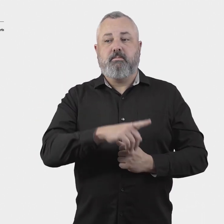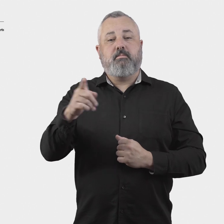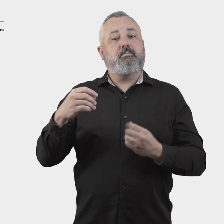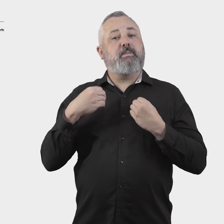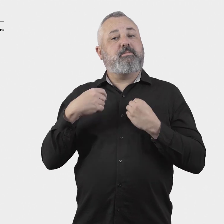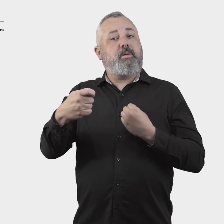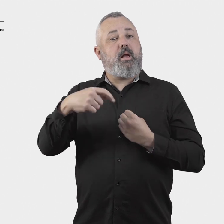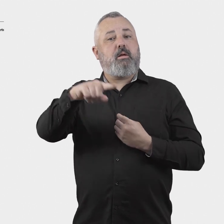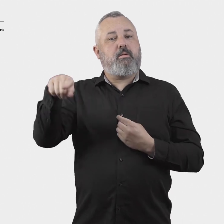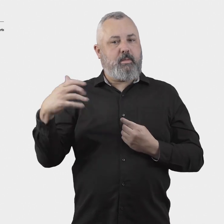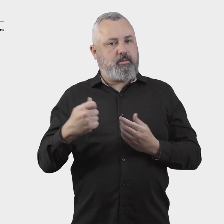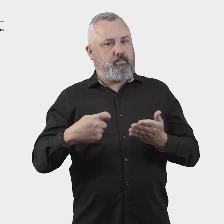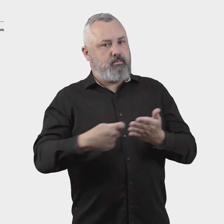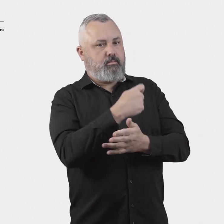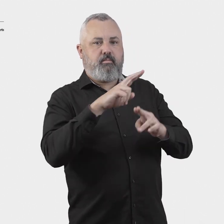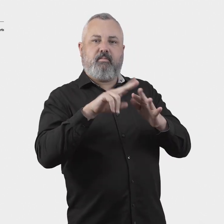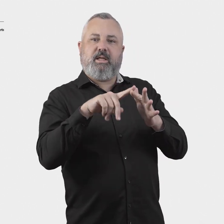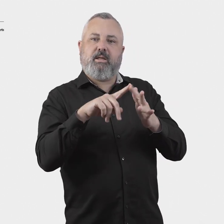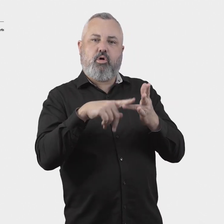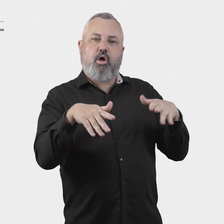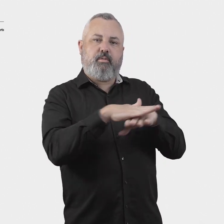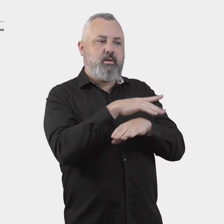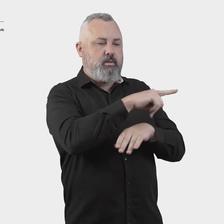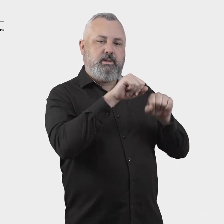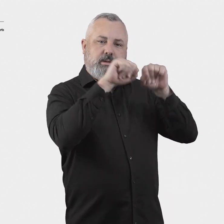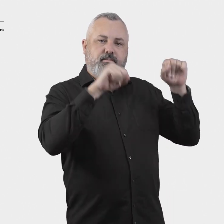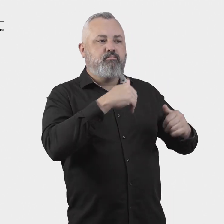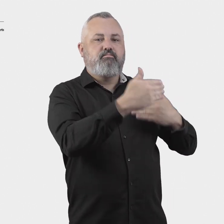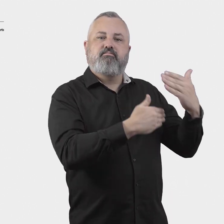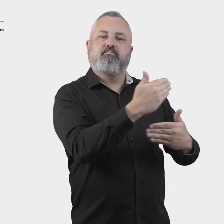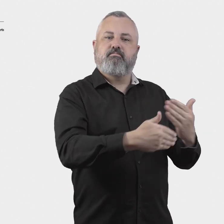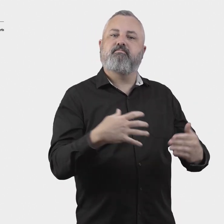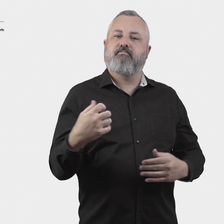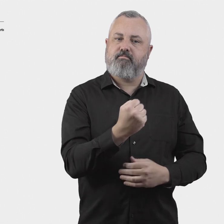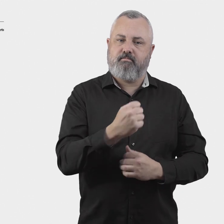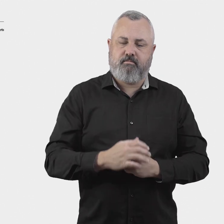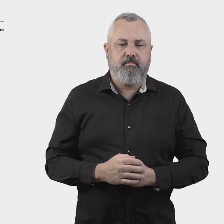scheme members to make payments to fund the operations of the scheme.